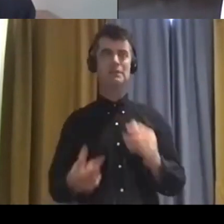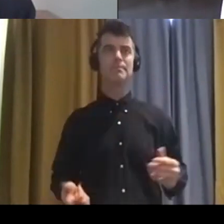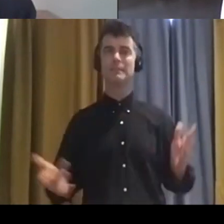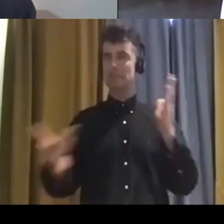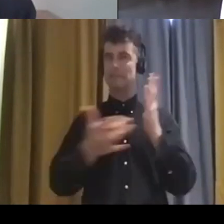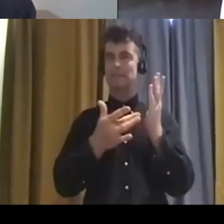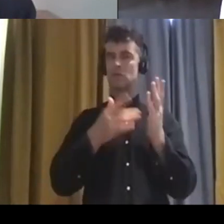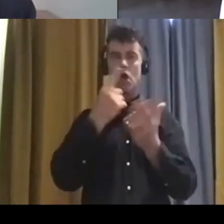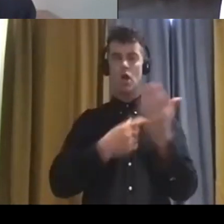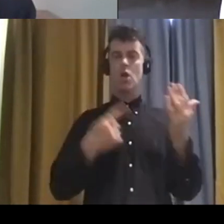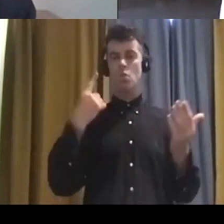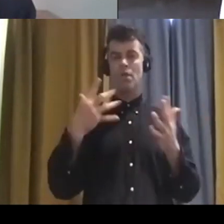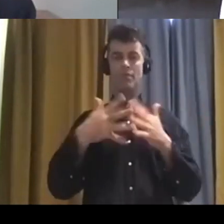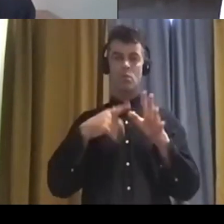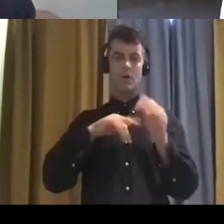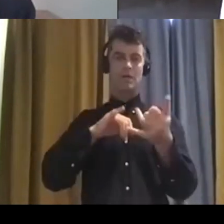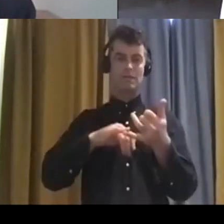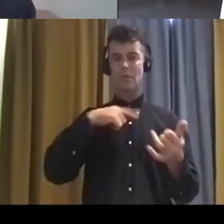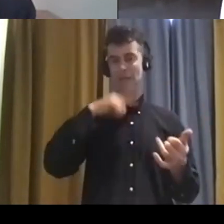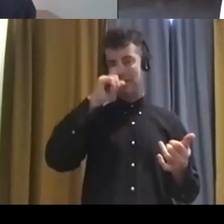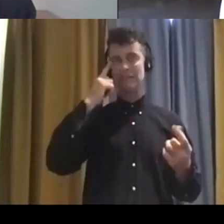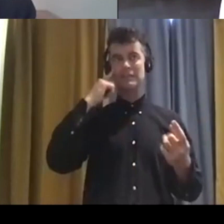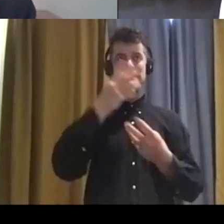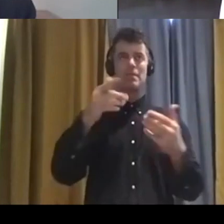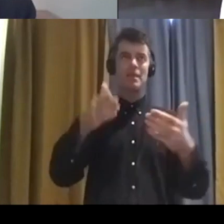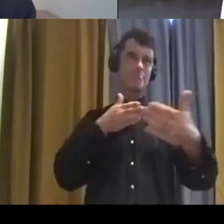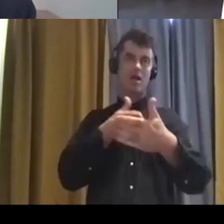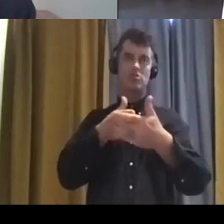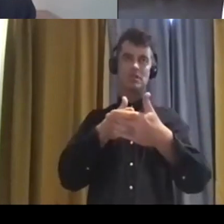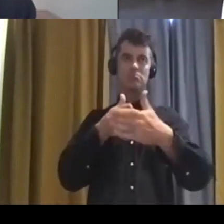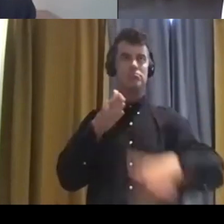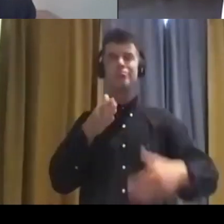is just one of the ways that that we can see some of those barriers come down around that.